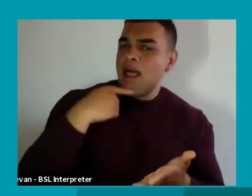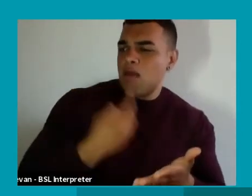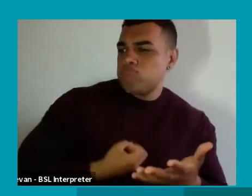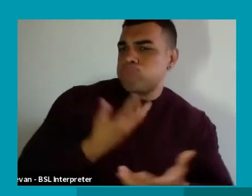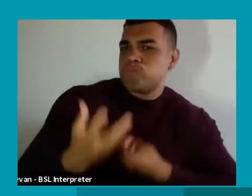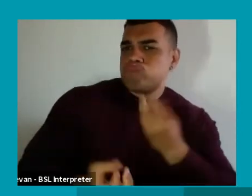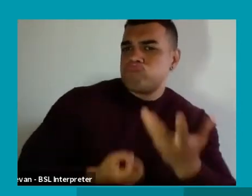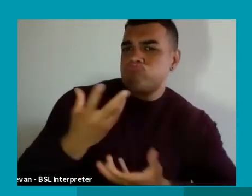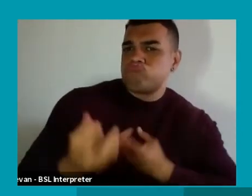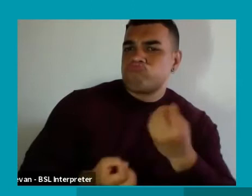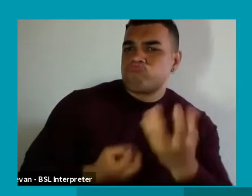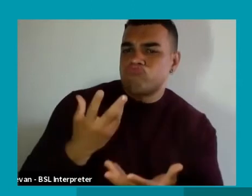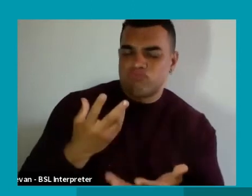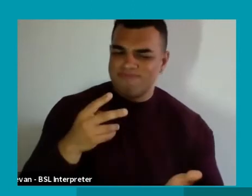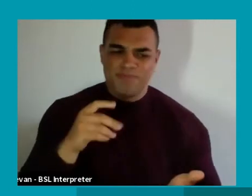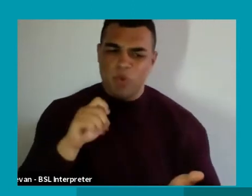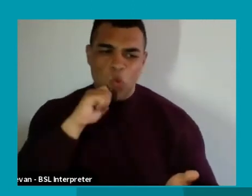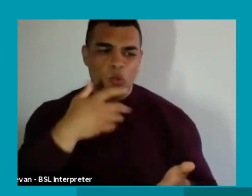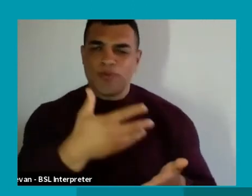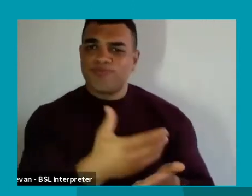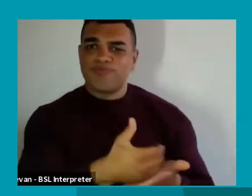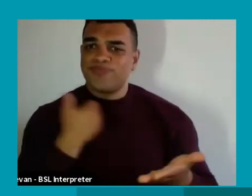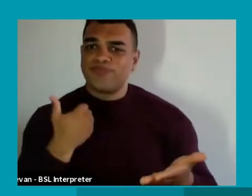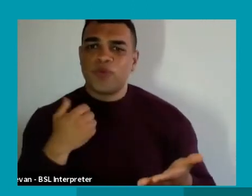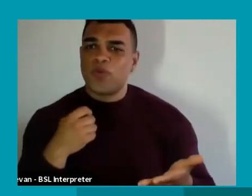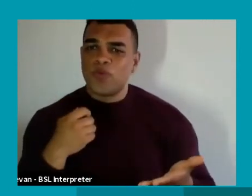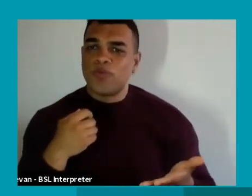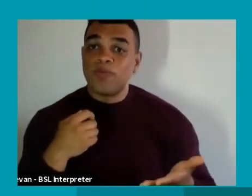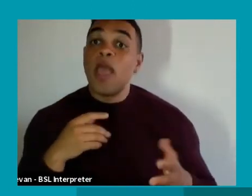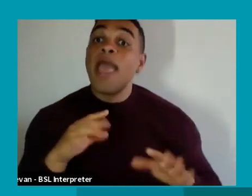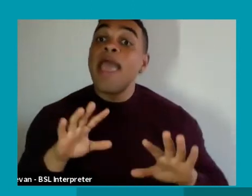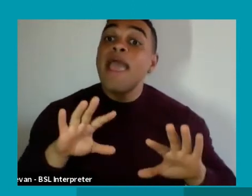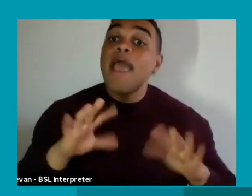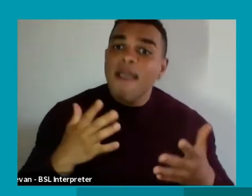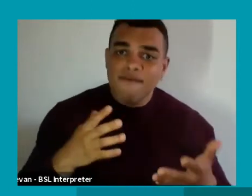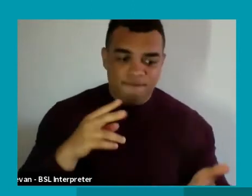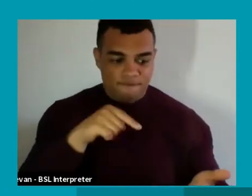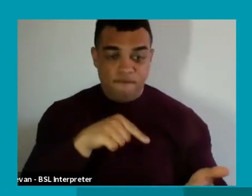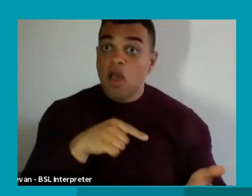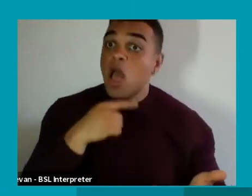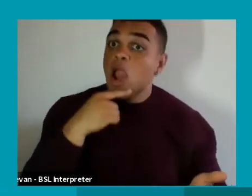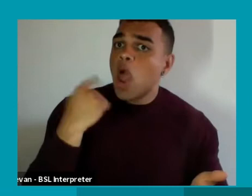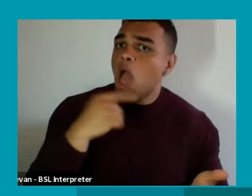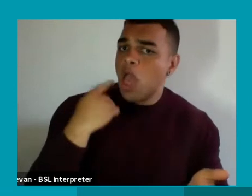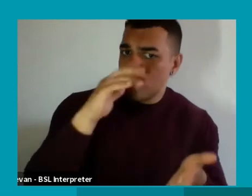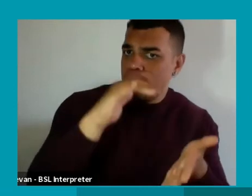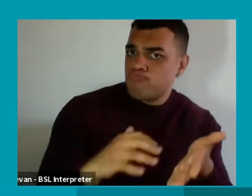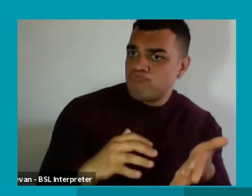are lying and you do get the job, you can be dismissed. So lying on a recruitment in a recruitment process is usually gross misconduct,